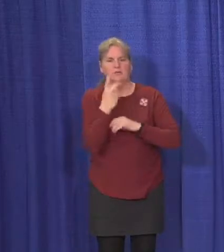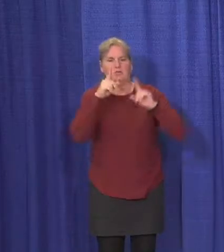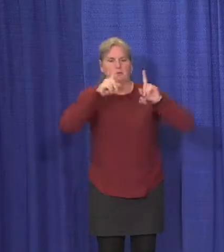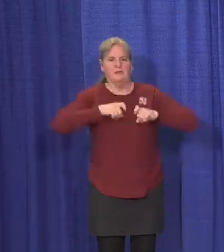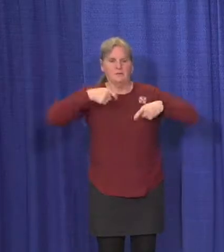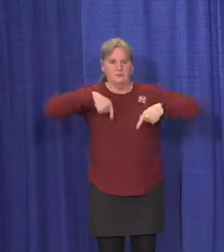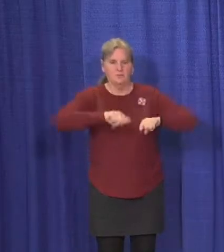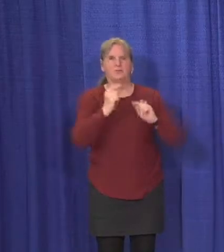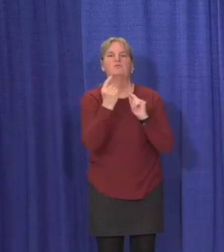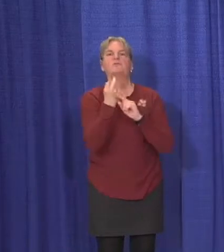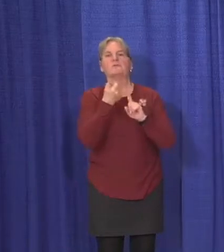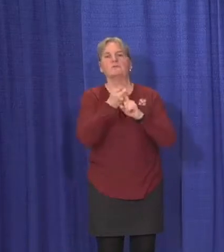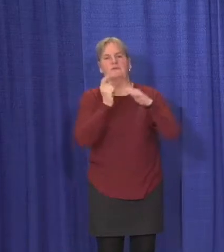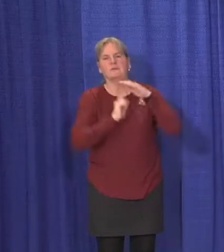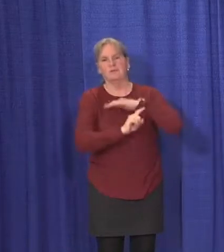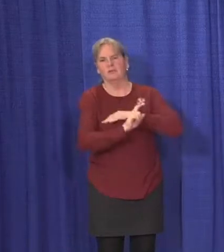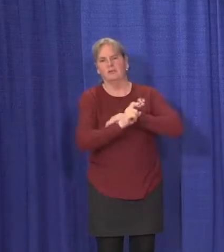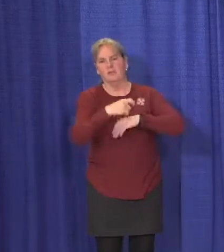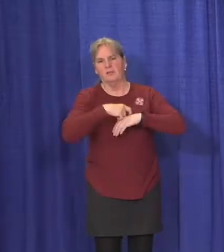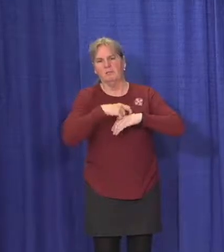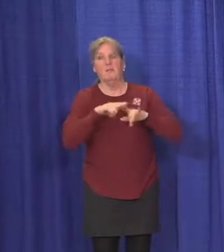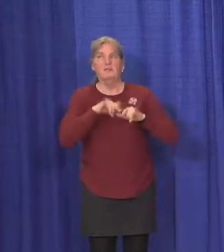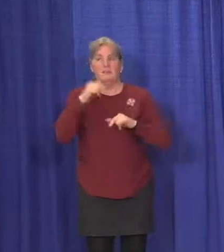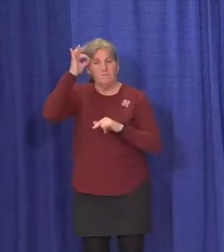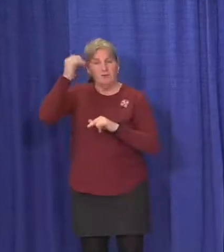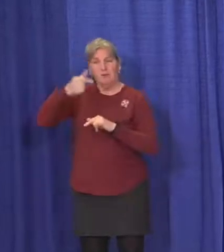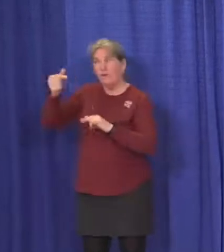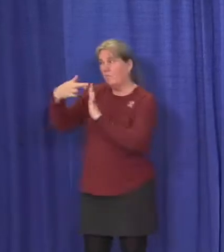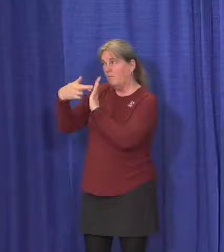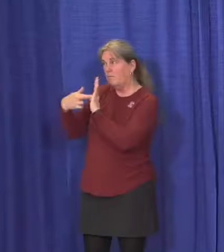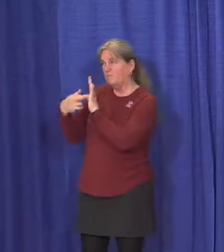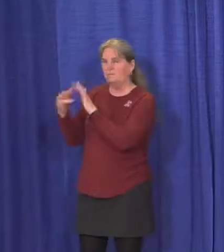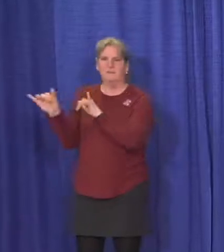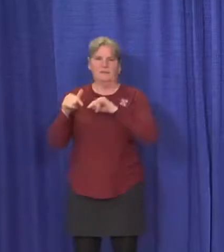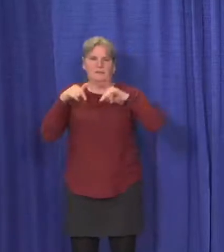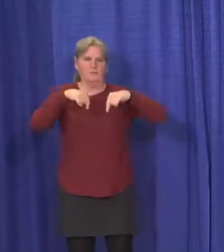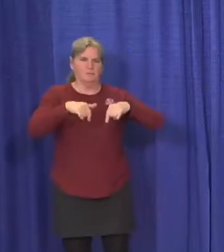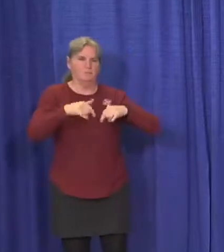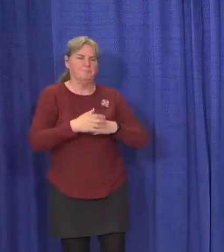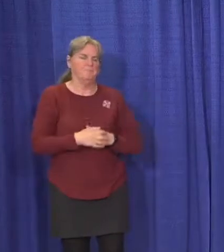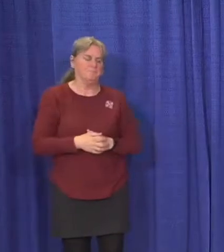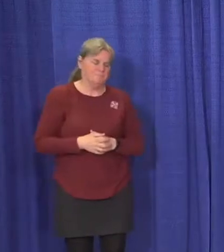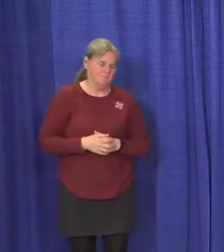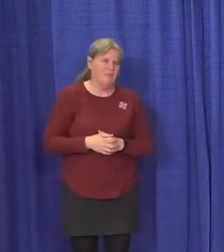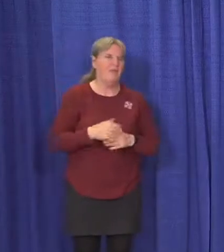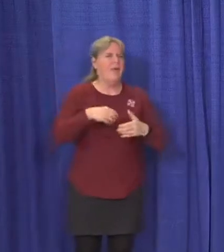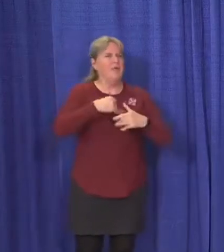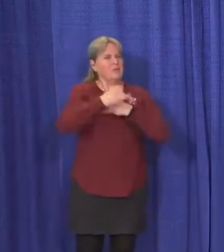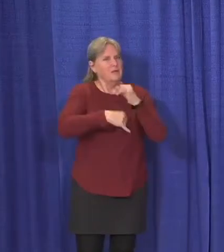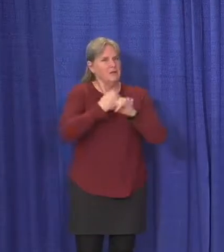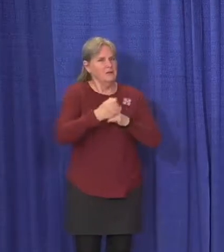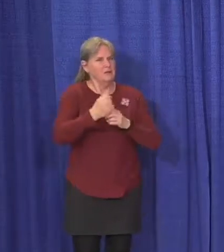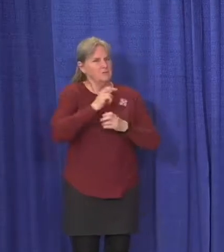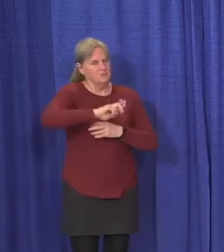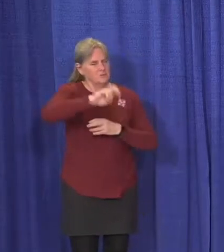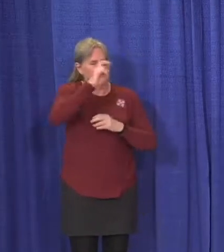COVID-19 tests during your isolation period.